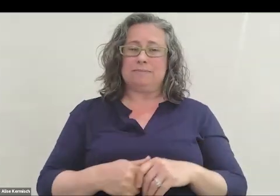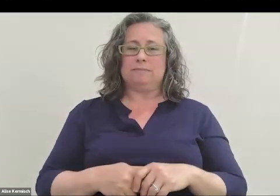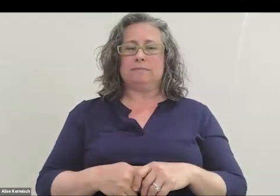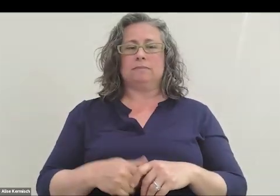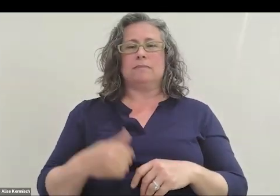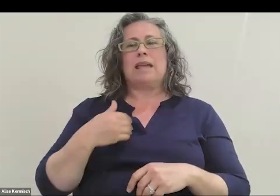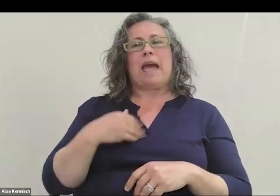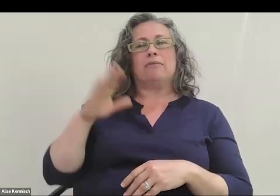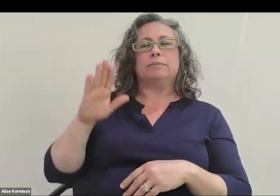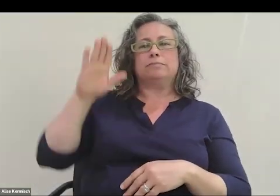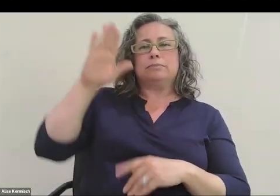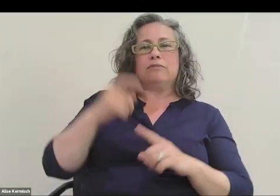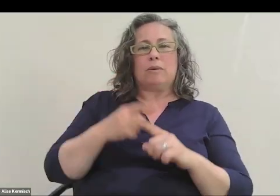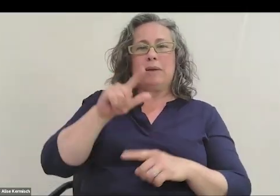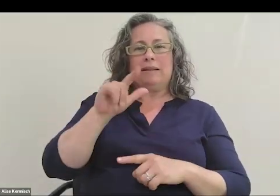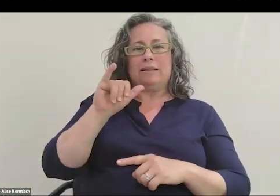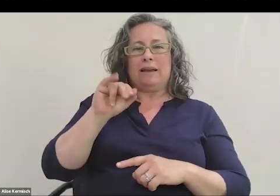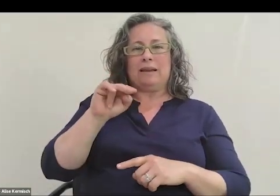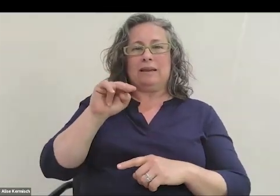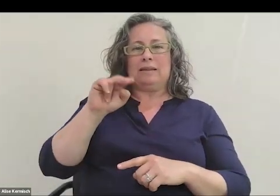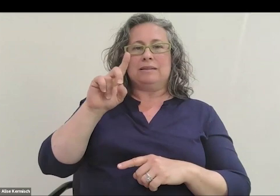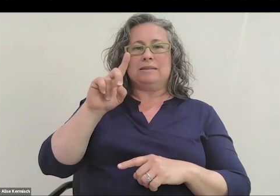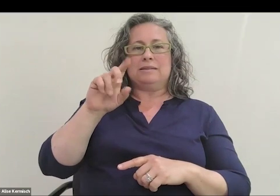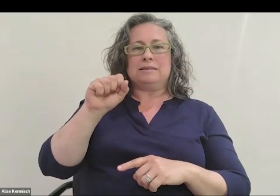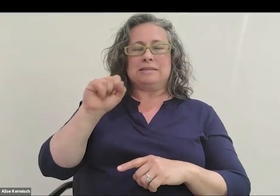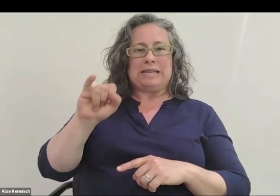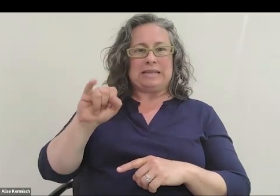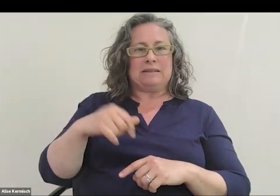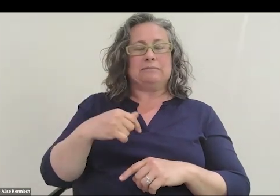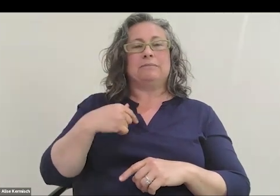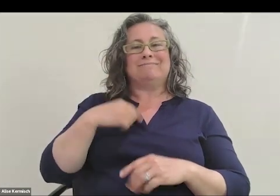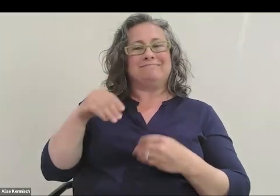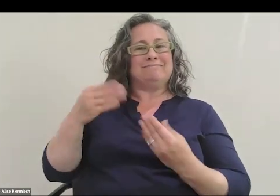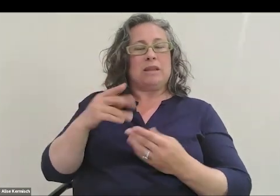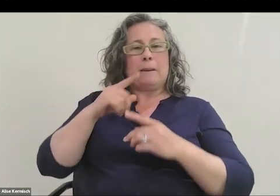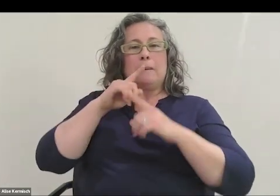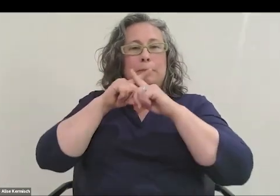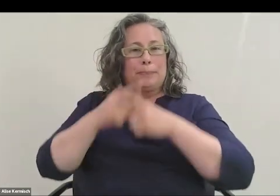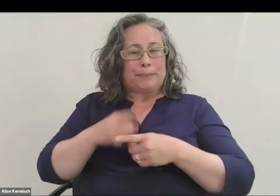We have a hand-up from Lindsay. Lindsay just gone on and I've given you mic access